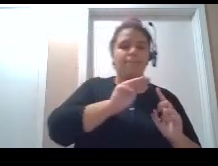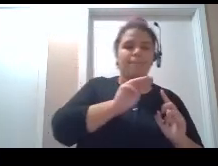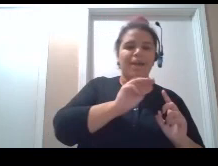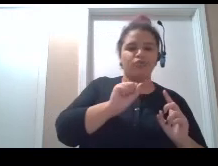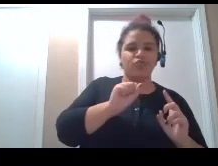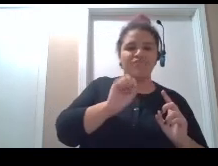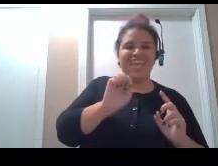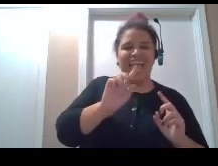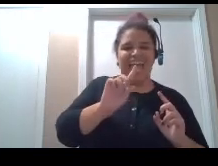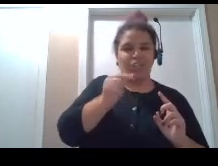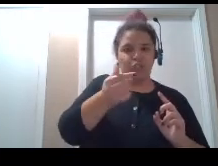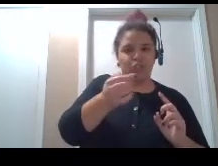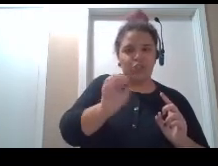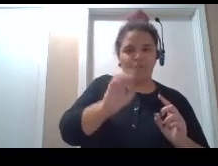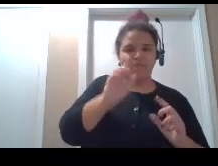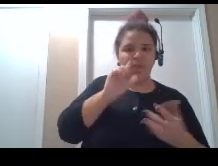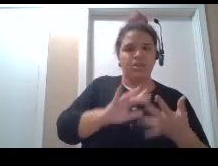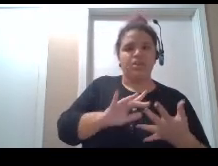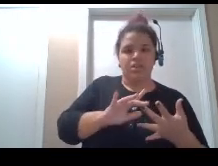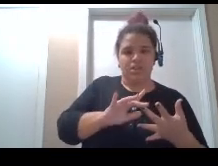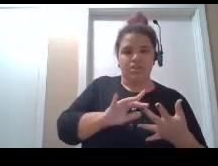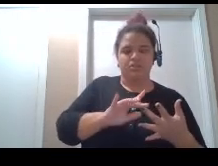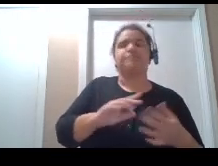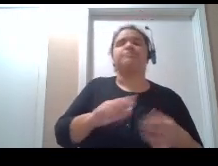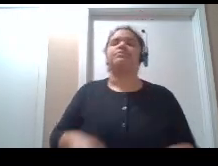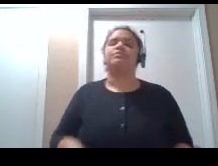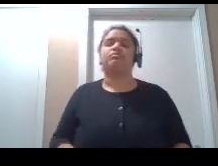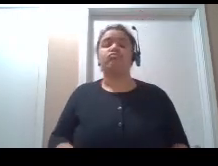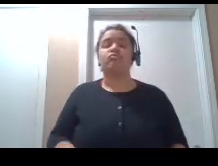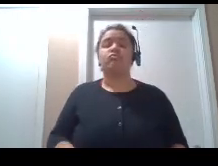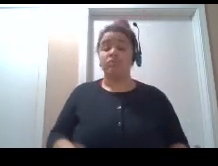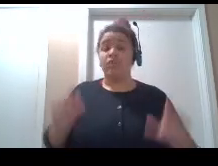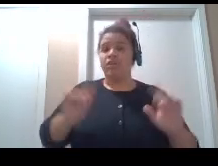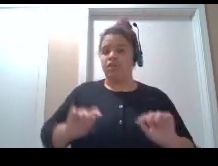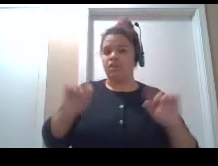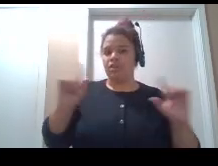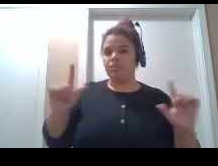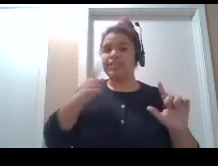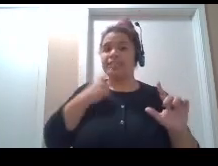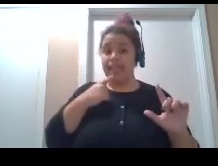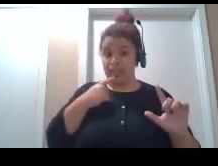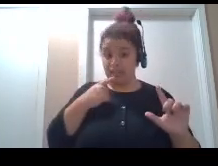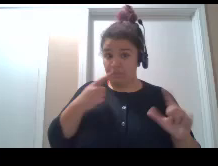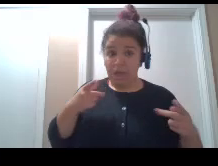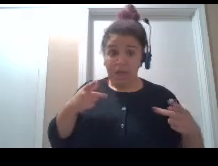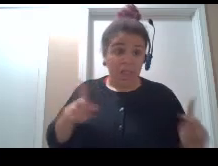Your browser may ask if it's OK for Teams to use your mic and camera. Be sure to allow it so